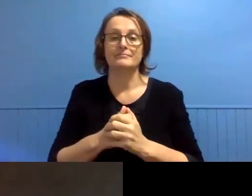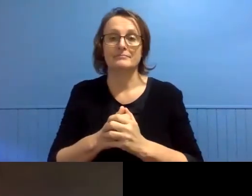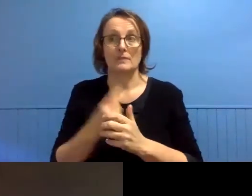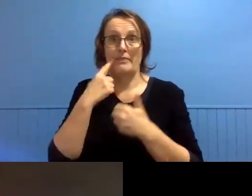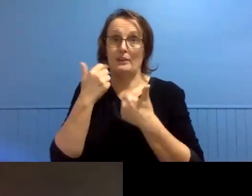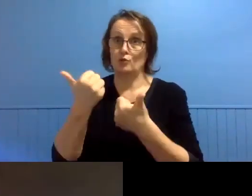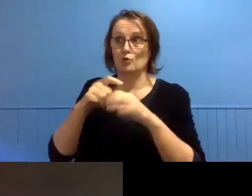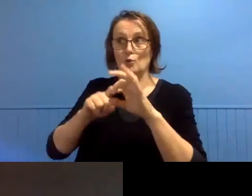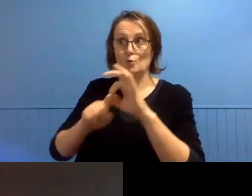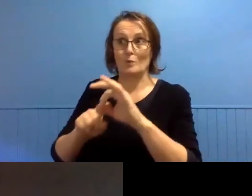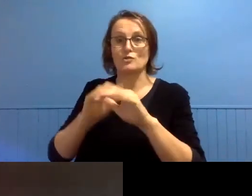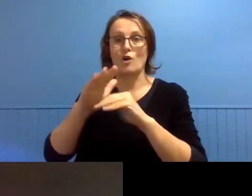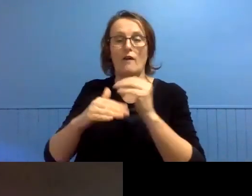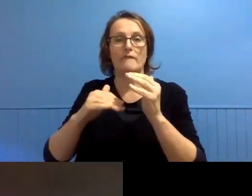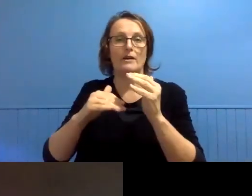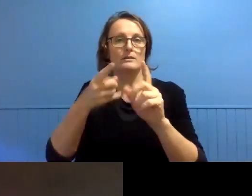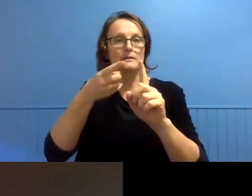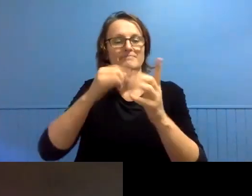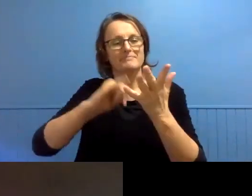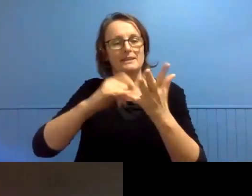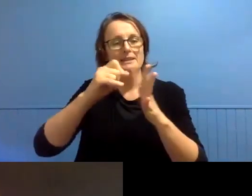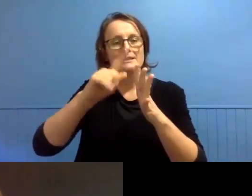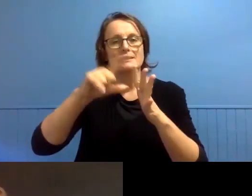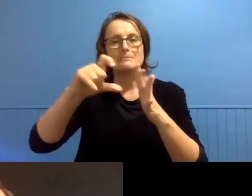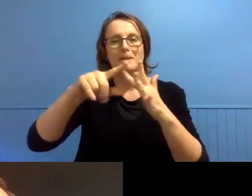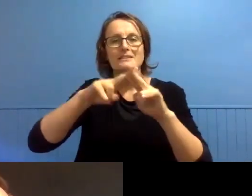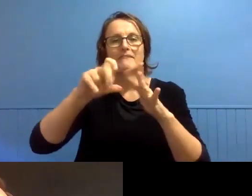question, around the specs that you need for your computer, whether